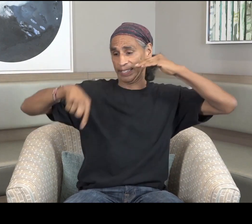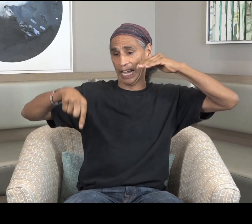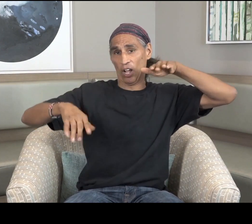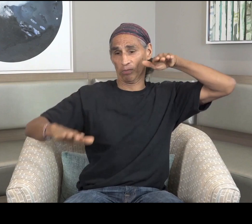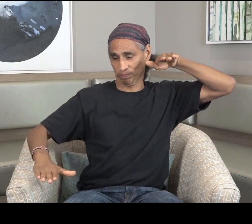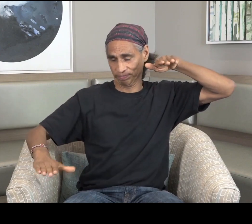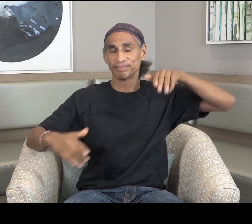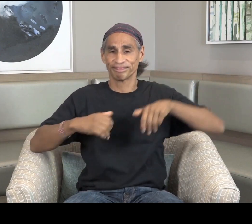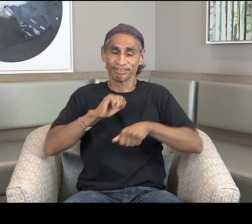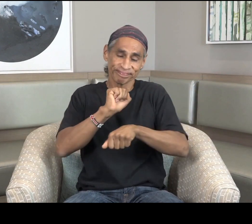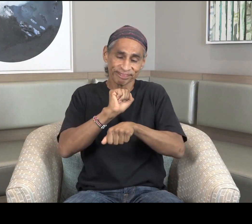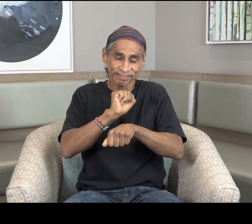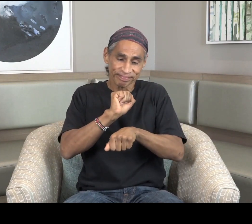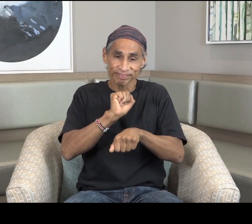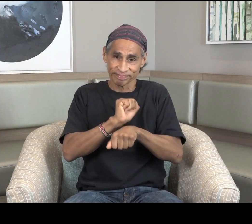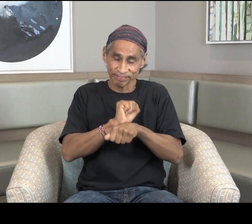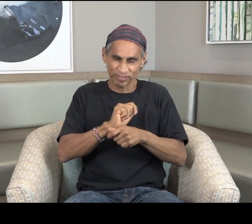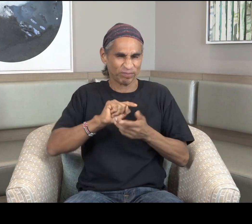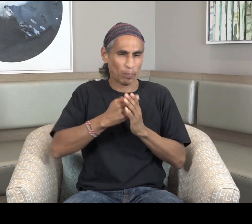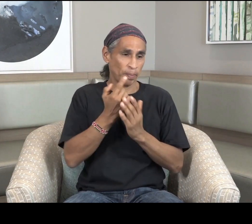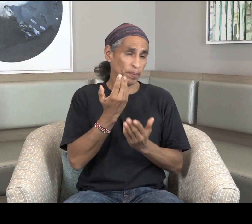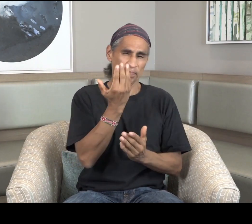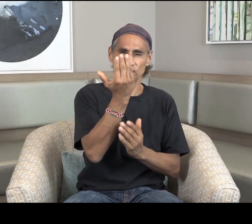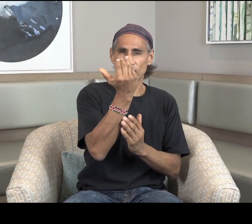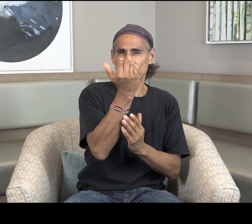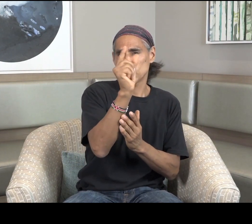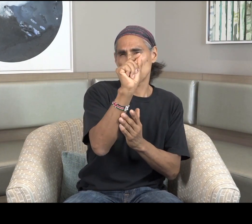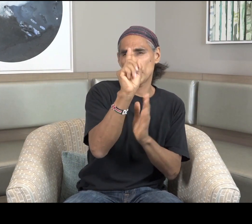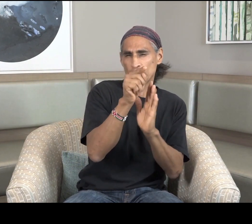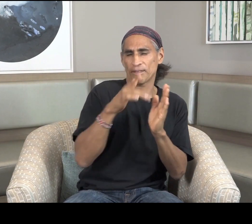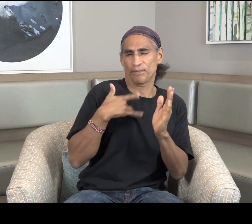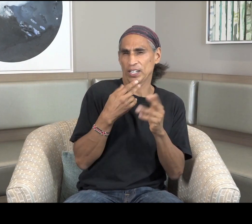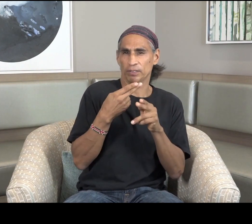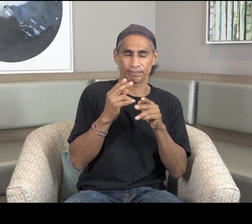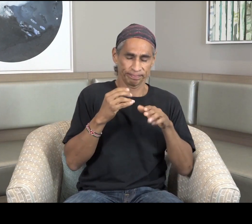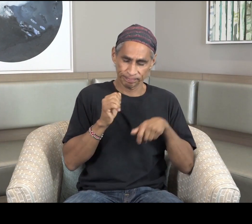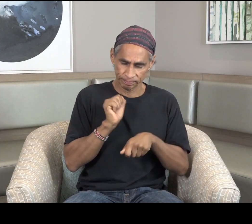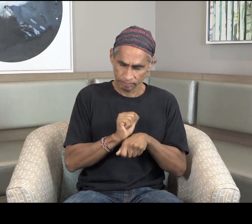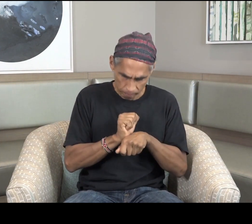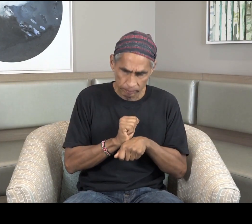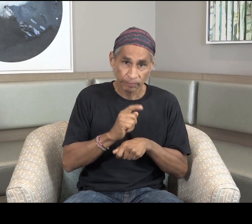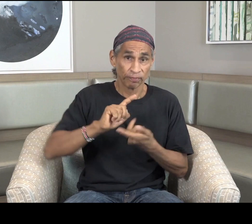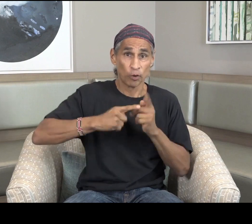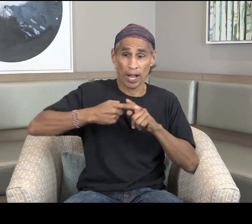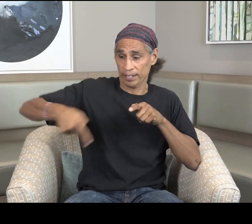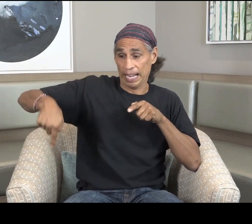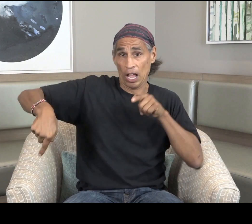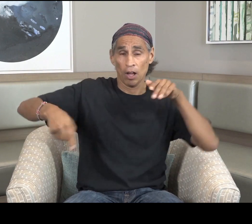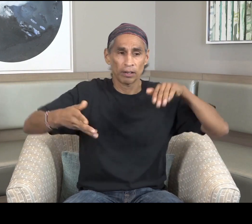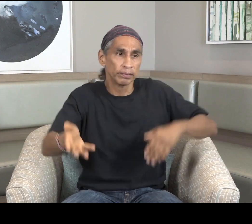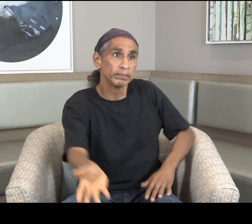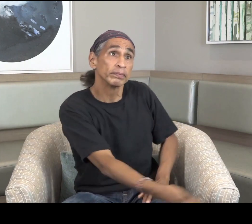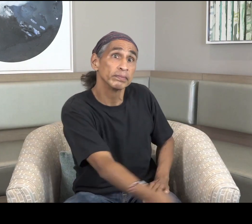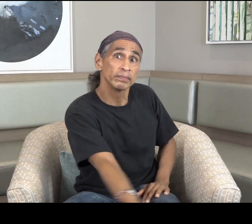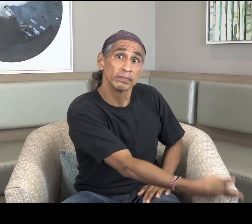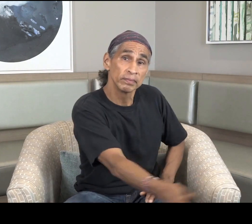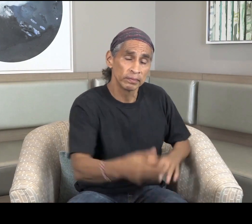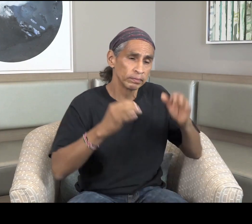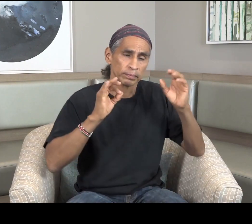I was you know on the upper level and my friend was on the lower level. So about 15, maybe 20 minutes later, my friend on the lower level